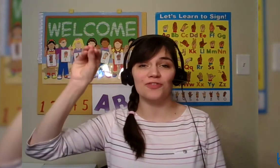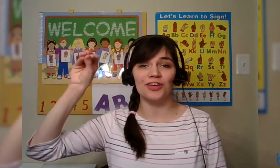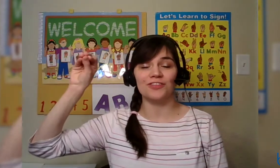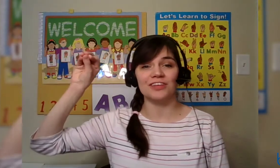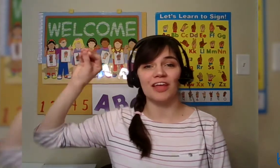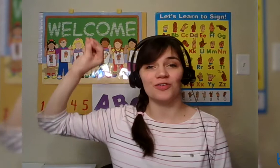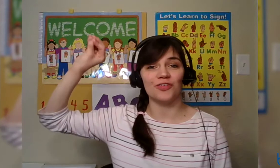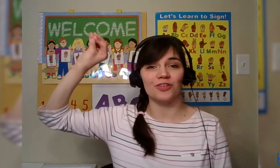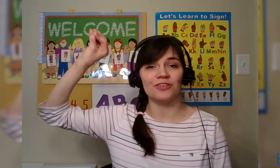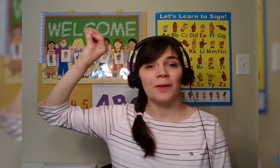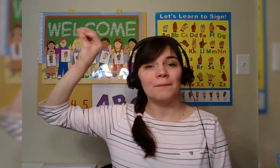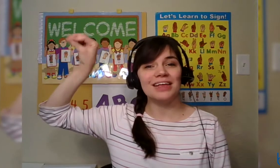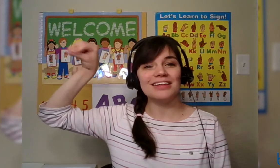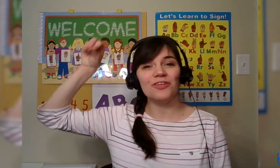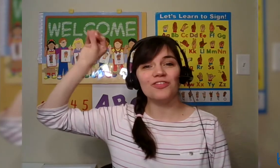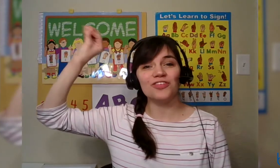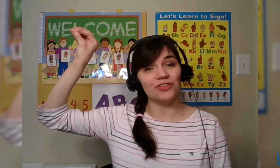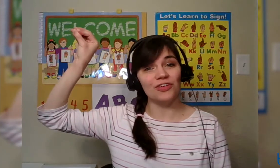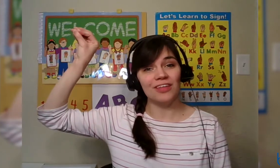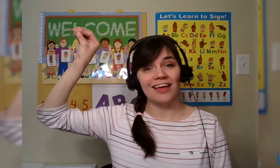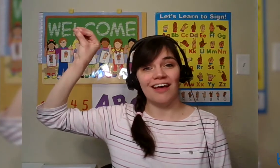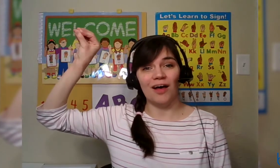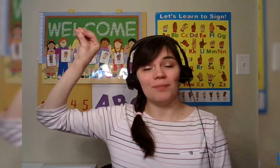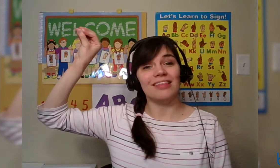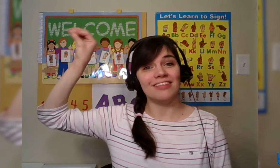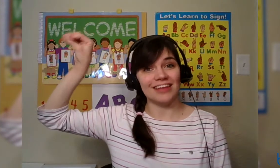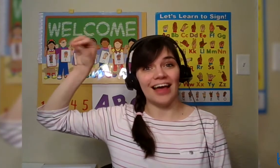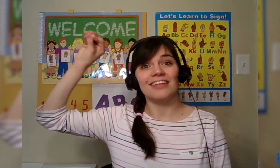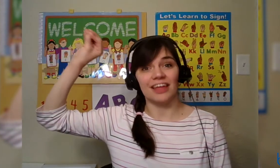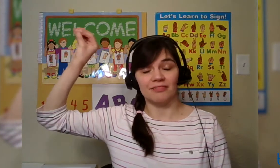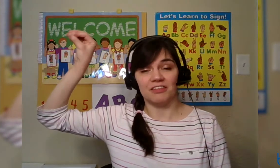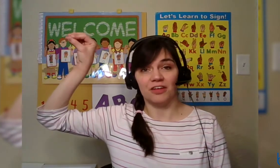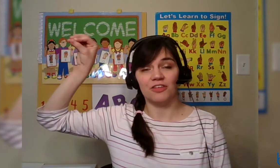fingers together. First make a little circle in the sky like the sun is a